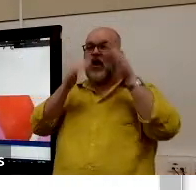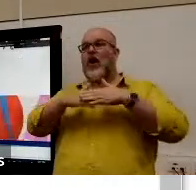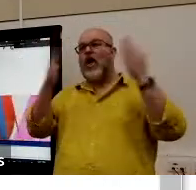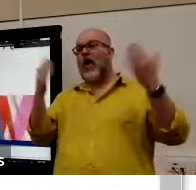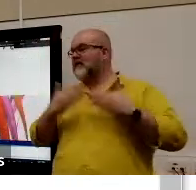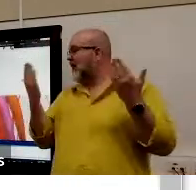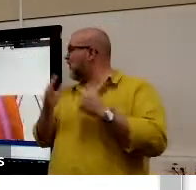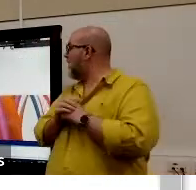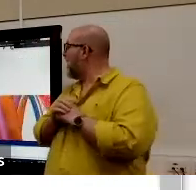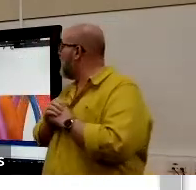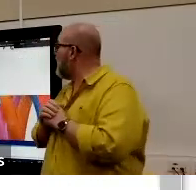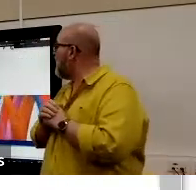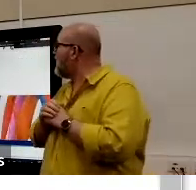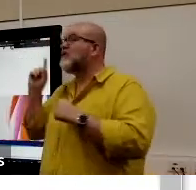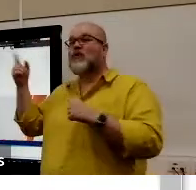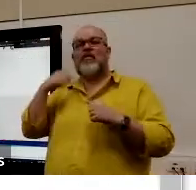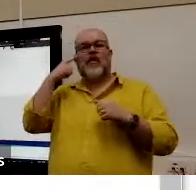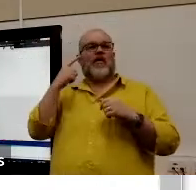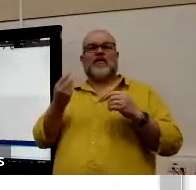Yellow, I've forgotten the sign for yellow, yellow.